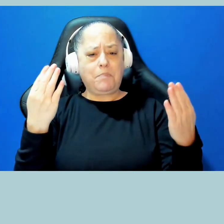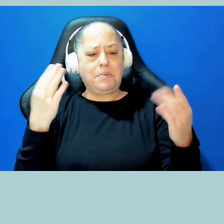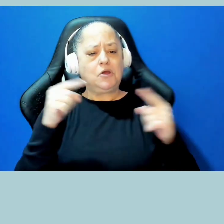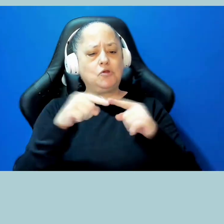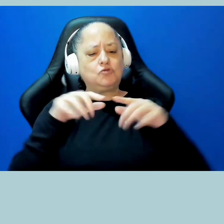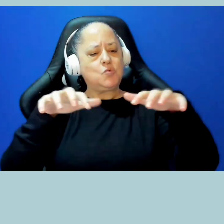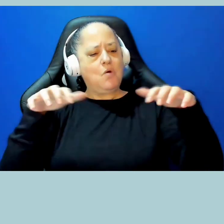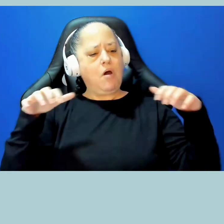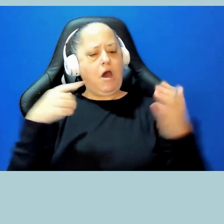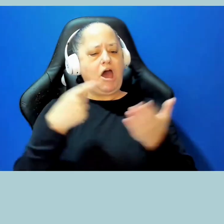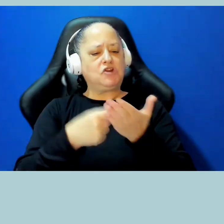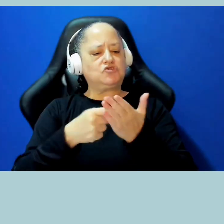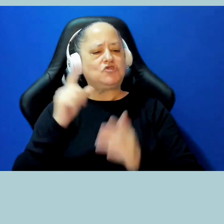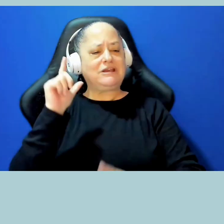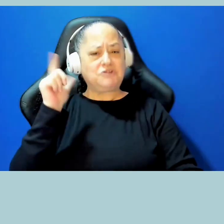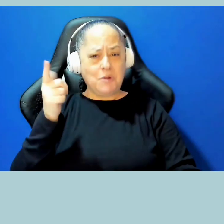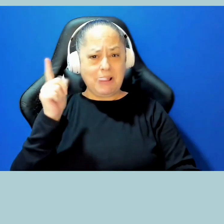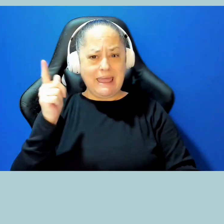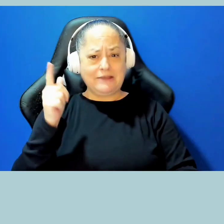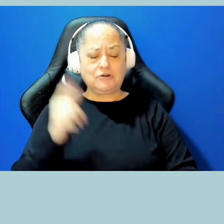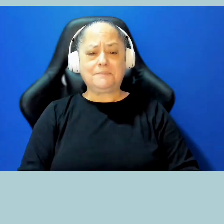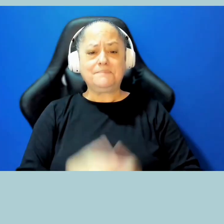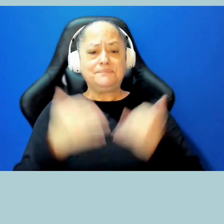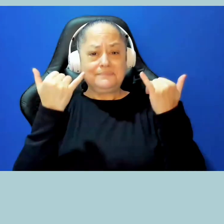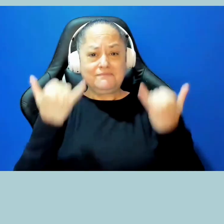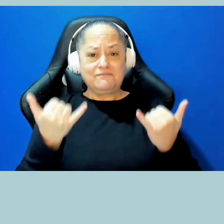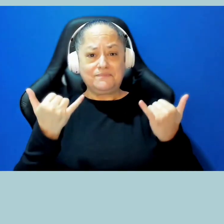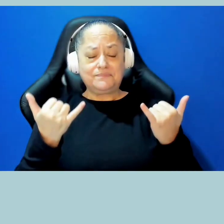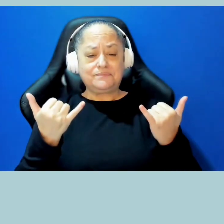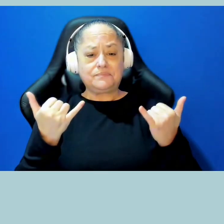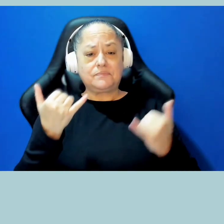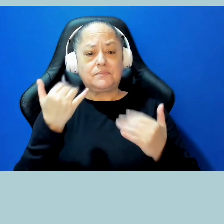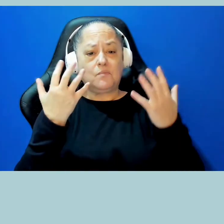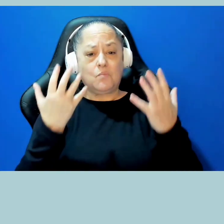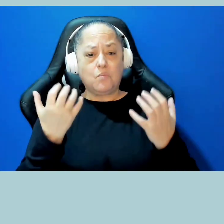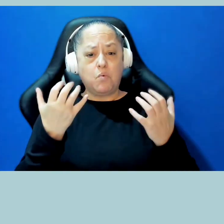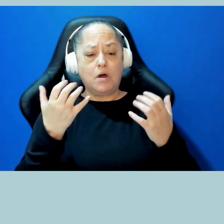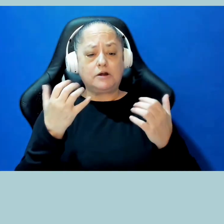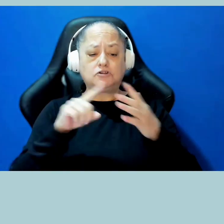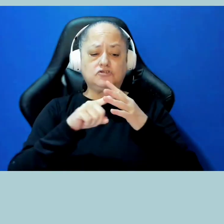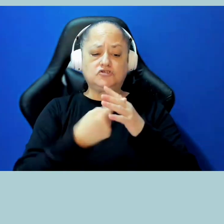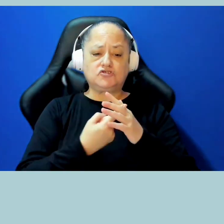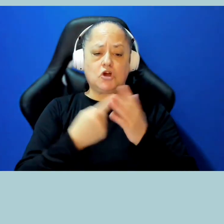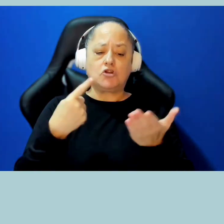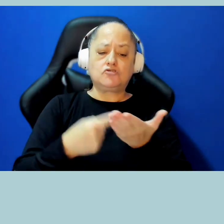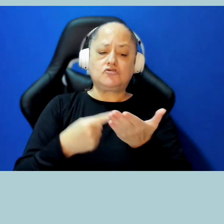a little later on. But first, I wanted to start off and kind of talk a little bit more with you, Adam,